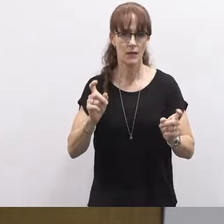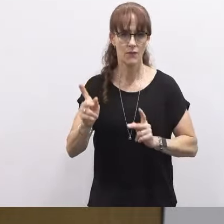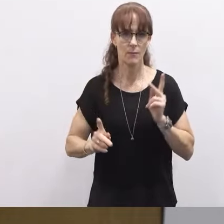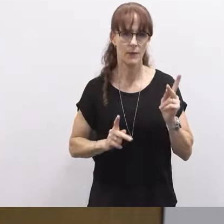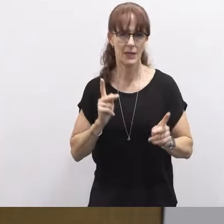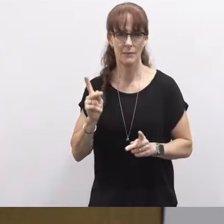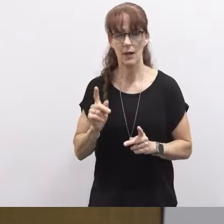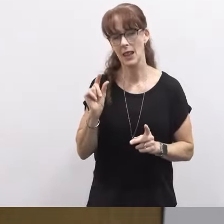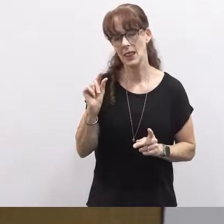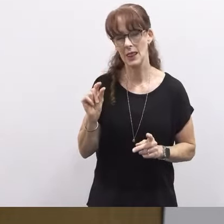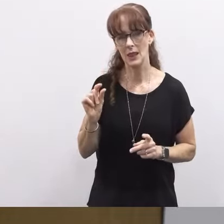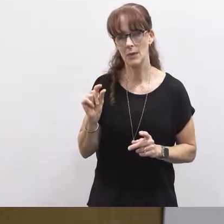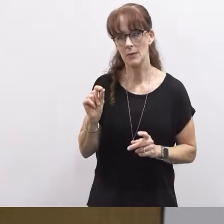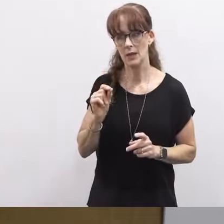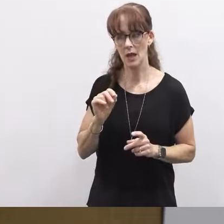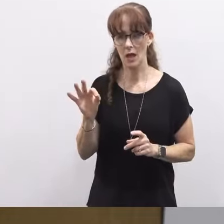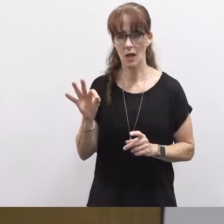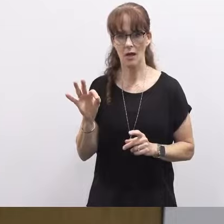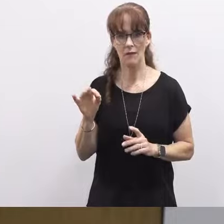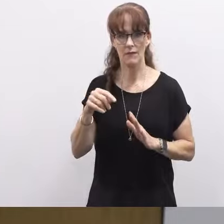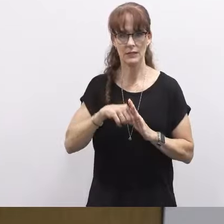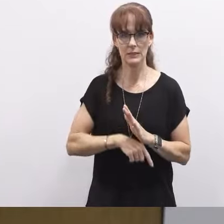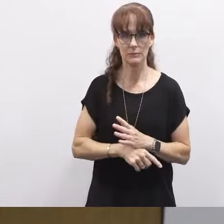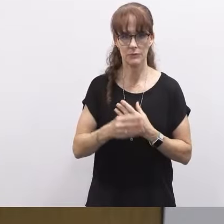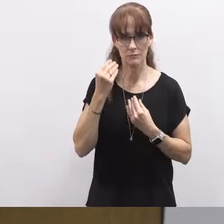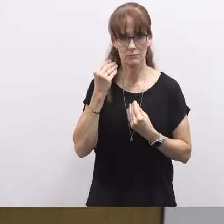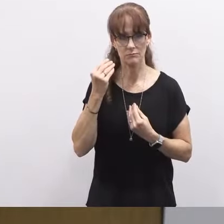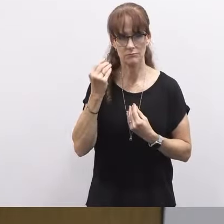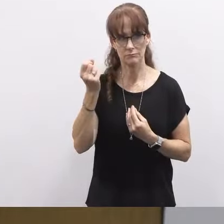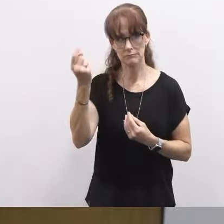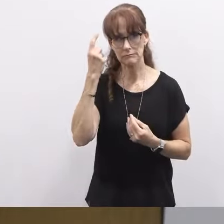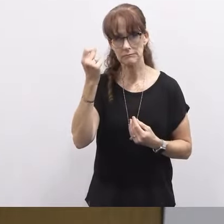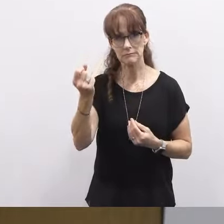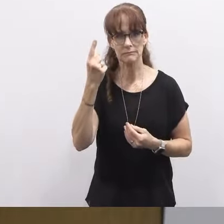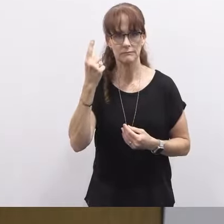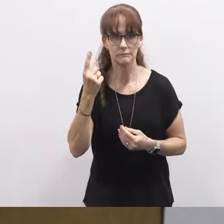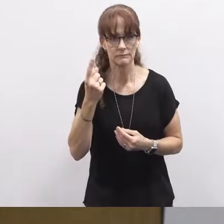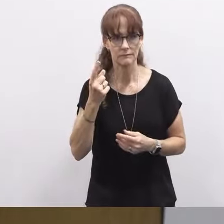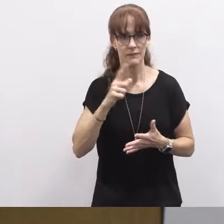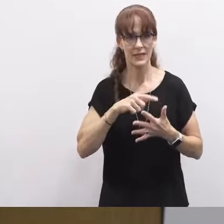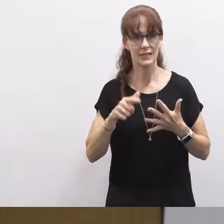a little bit of a deeper dive into the details of each neighborhood